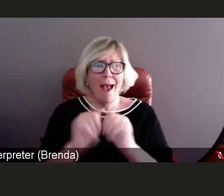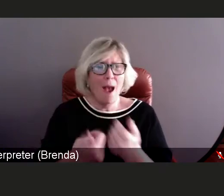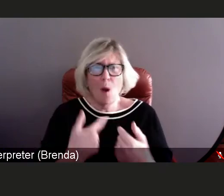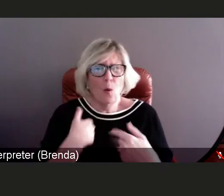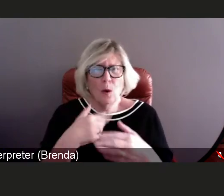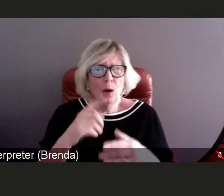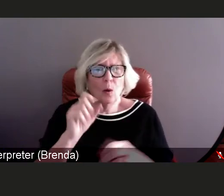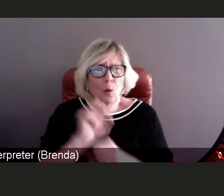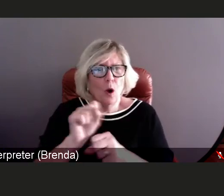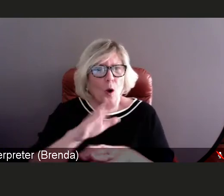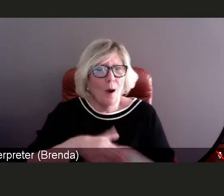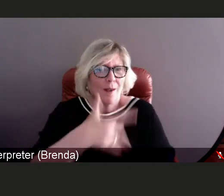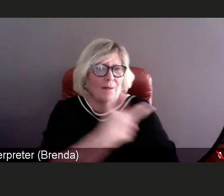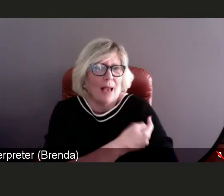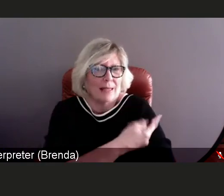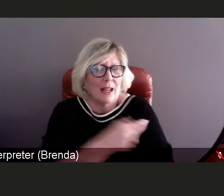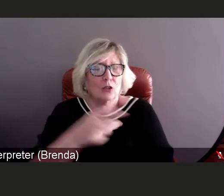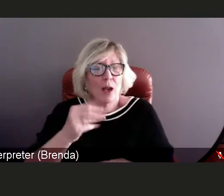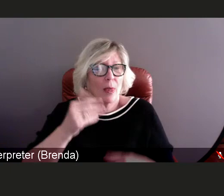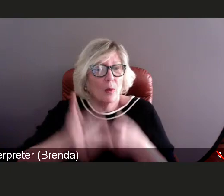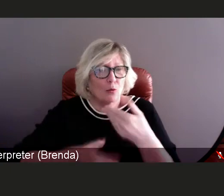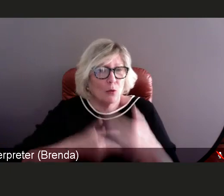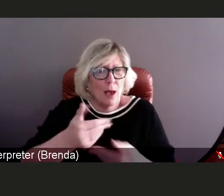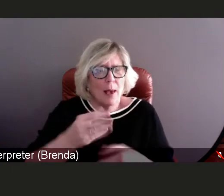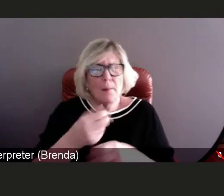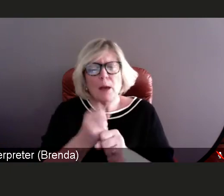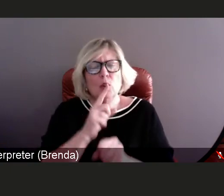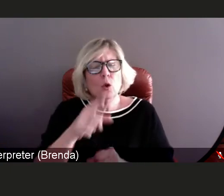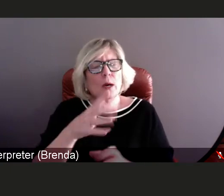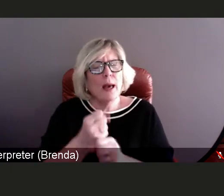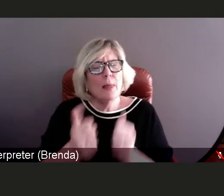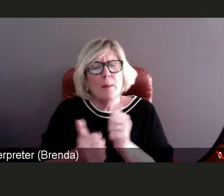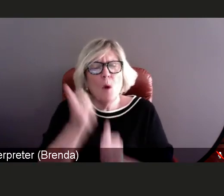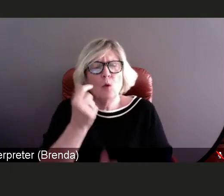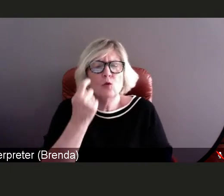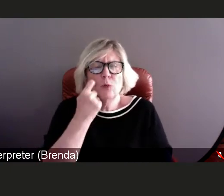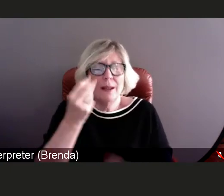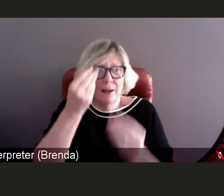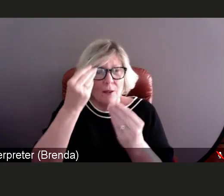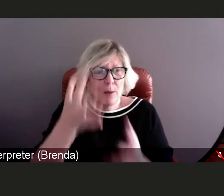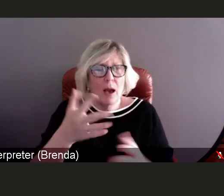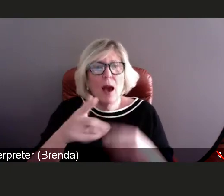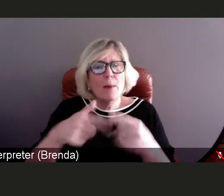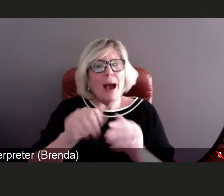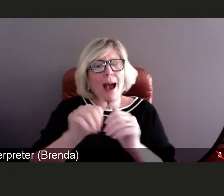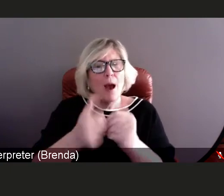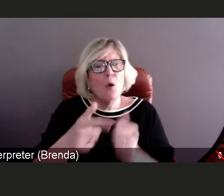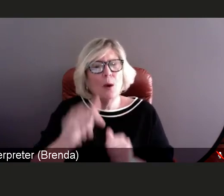and make sure that you get the most up-to-date information about how you can be on the list